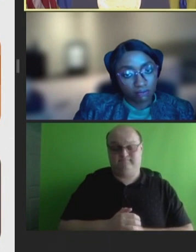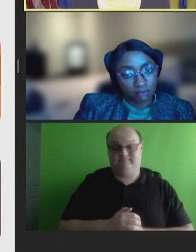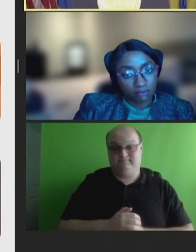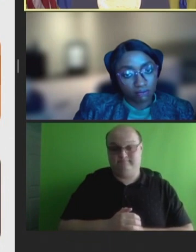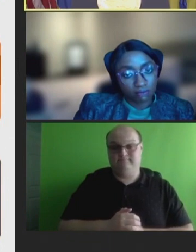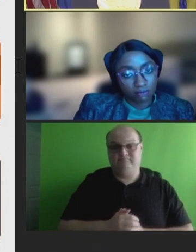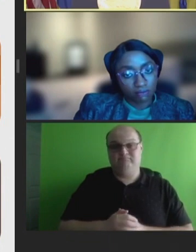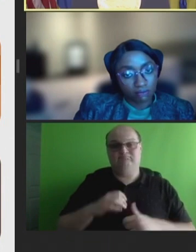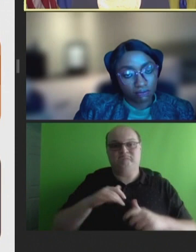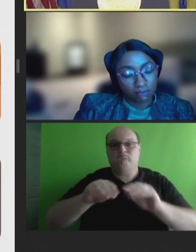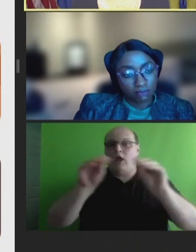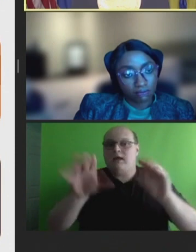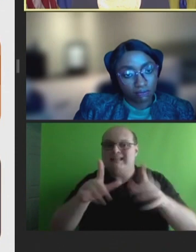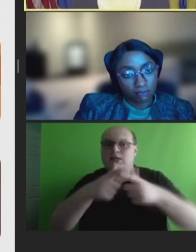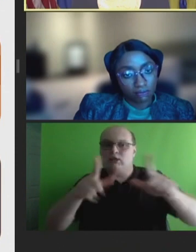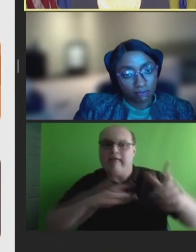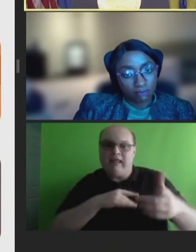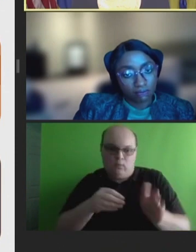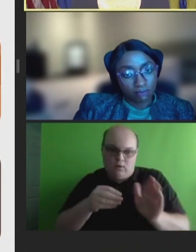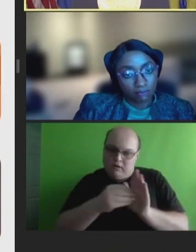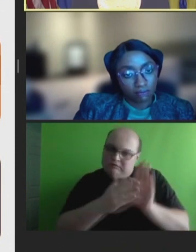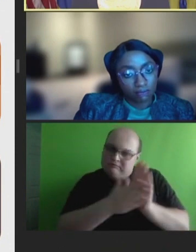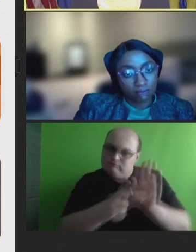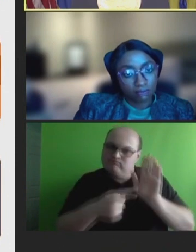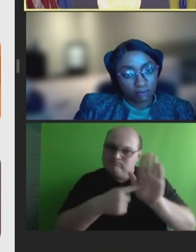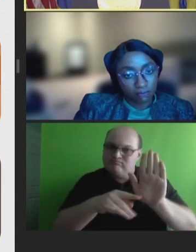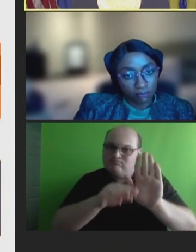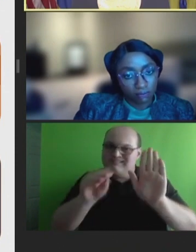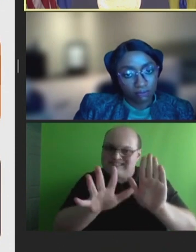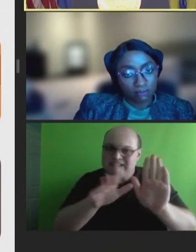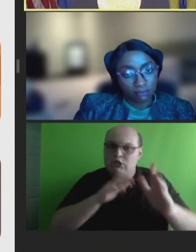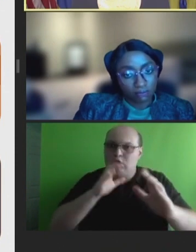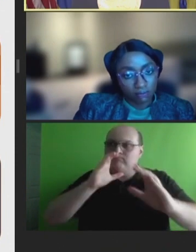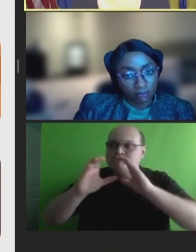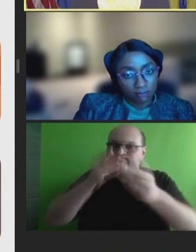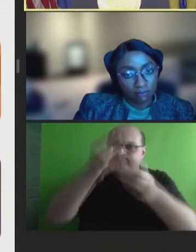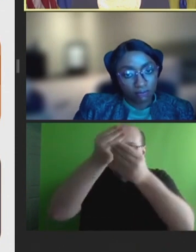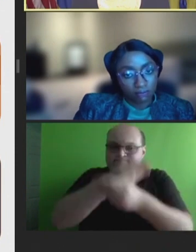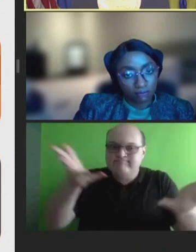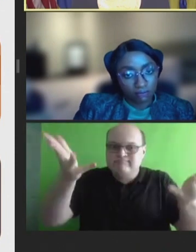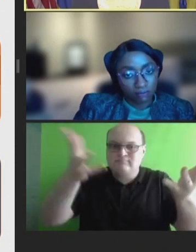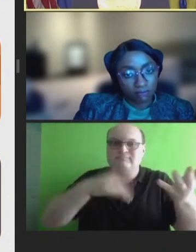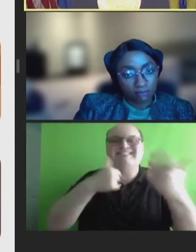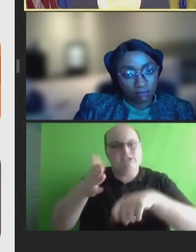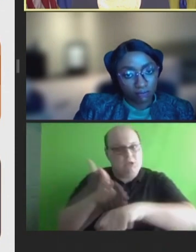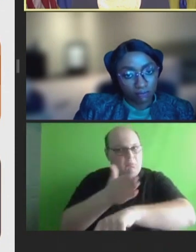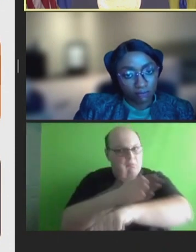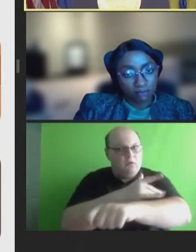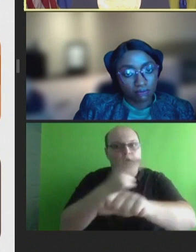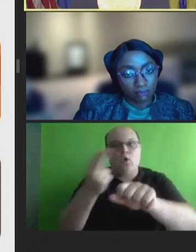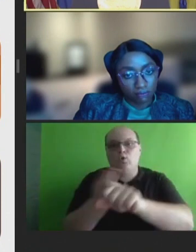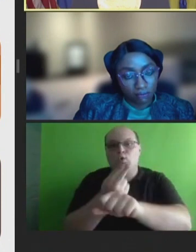use, modernizing data collection and clearance, and then definitely using trusted messengers.